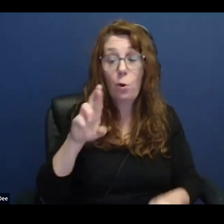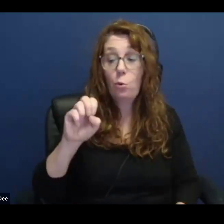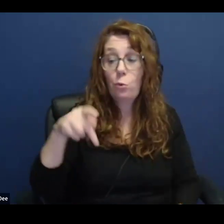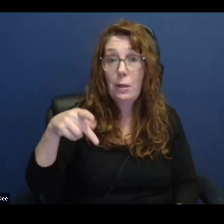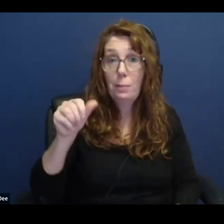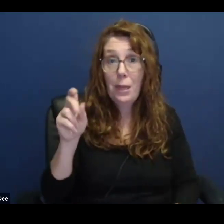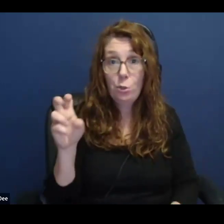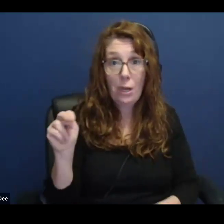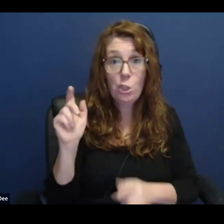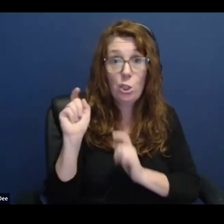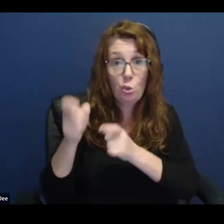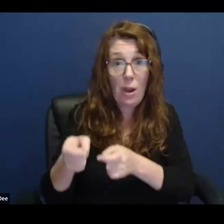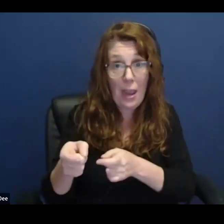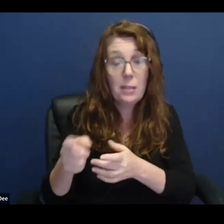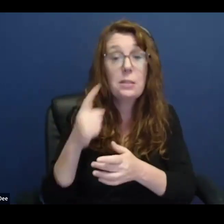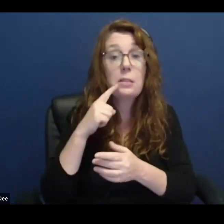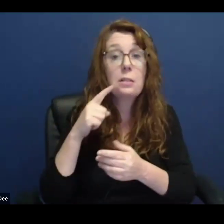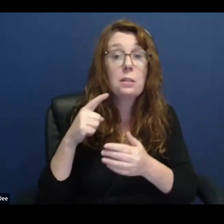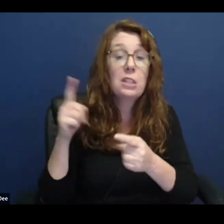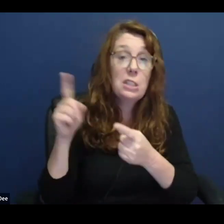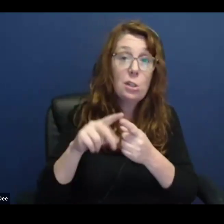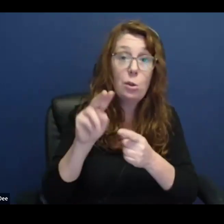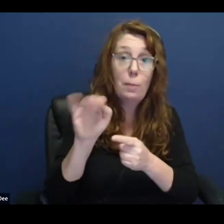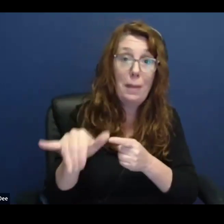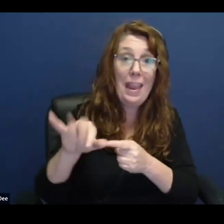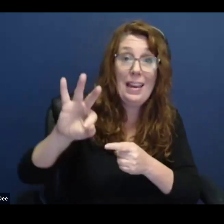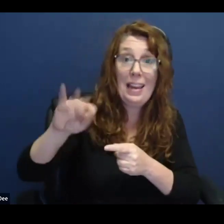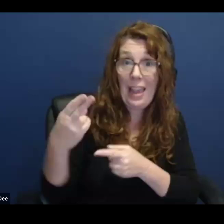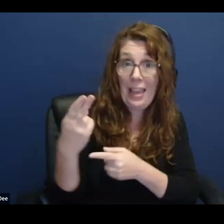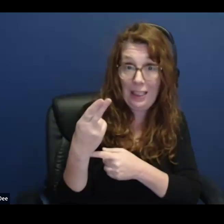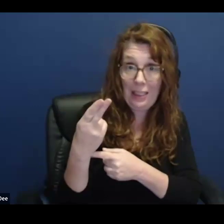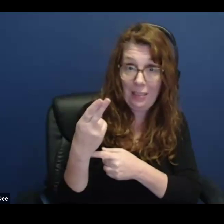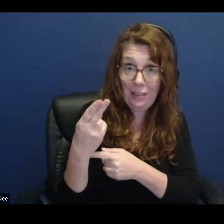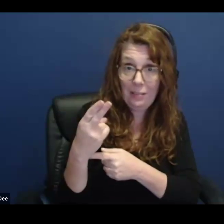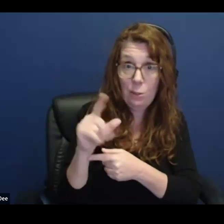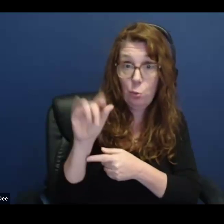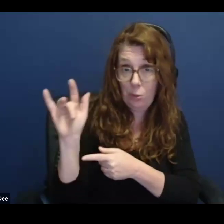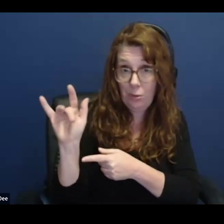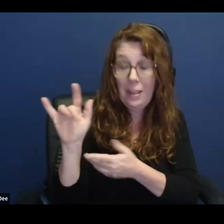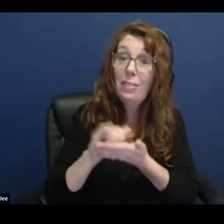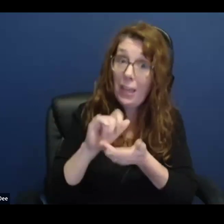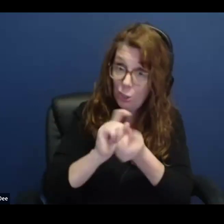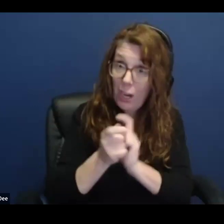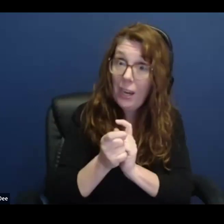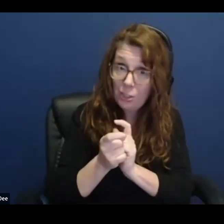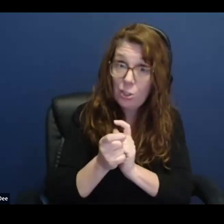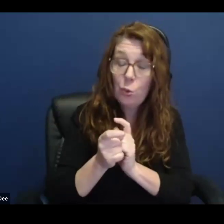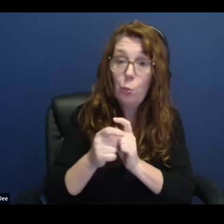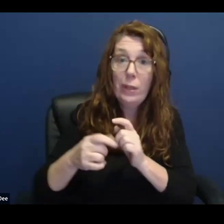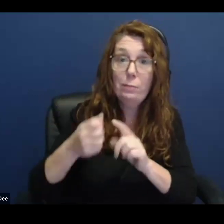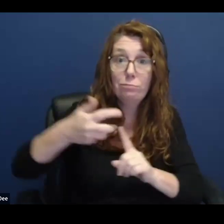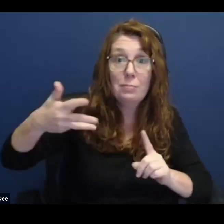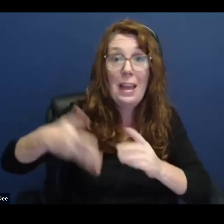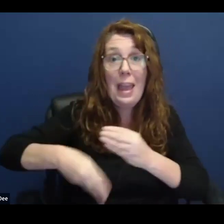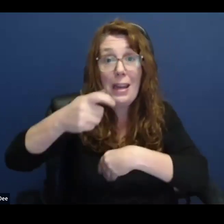is open through May 9th of this year. this is a a change. We were able to extend this timeline